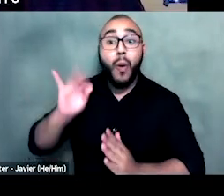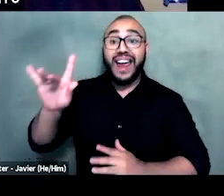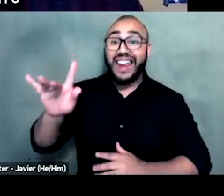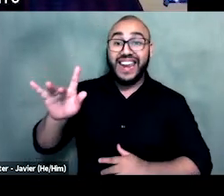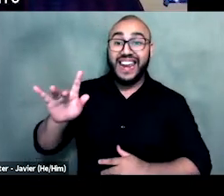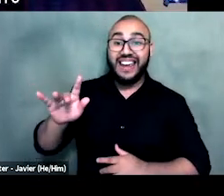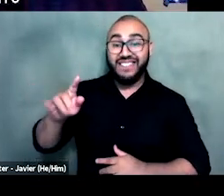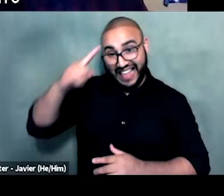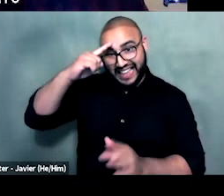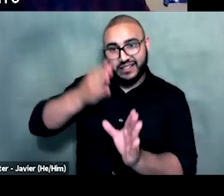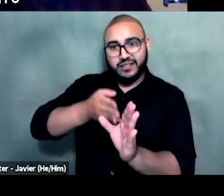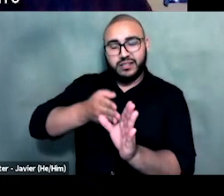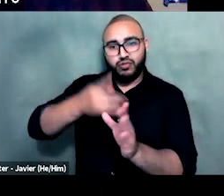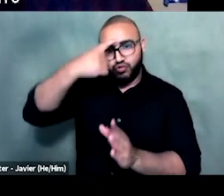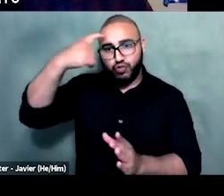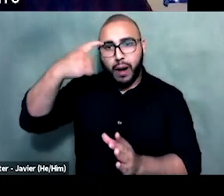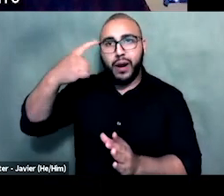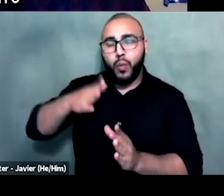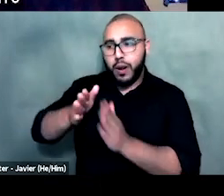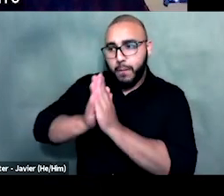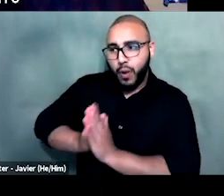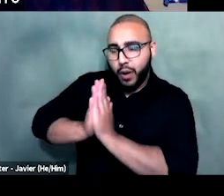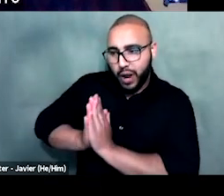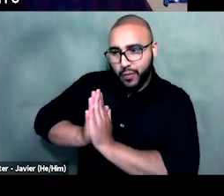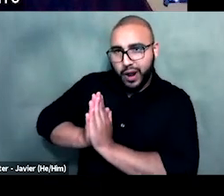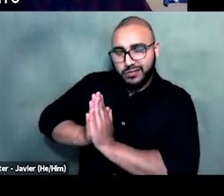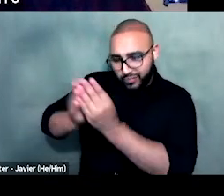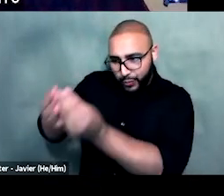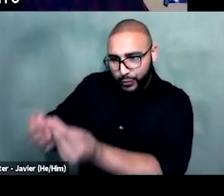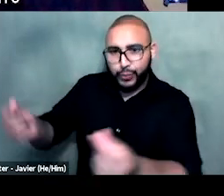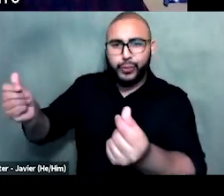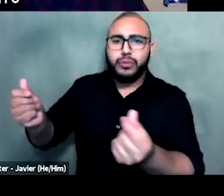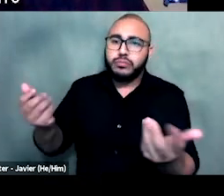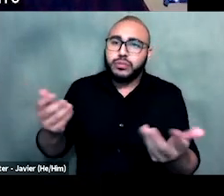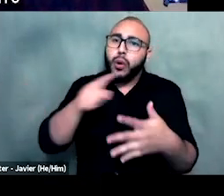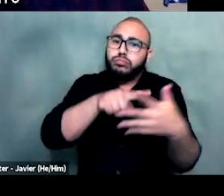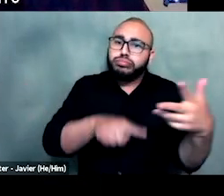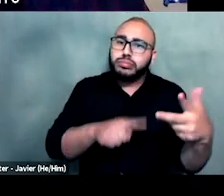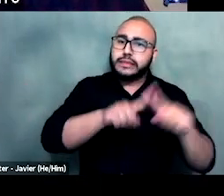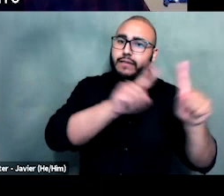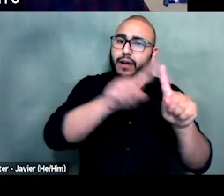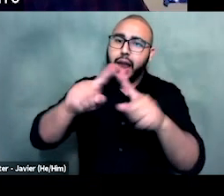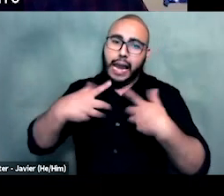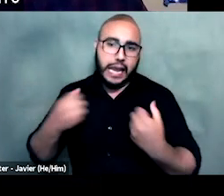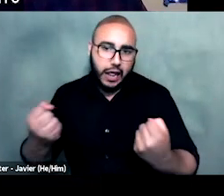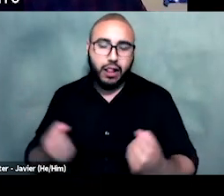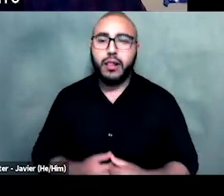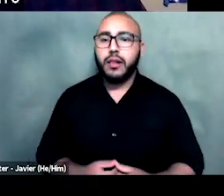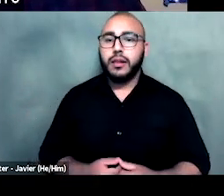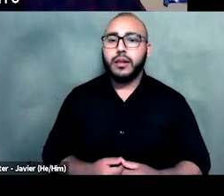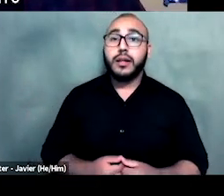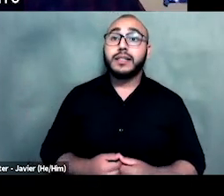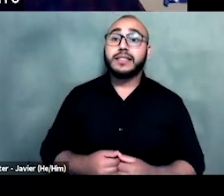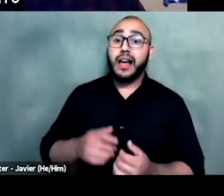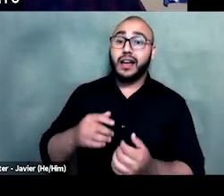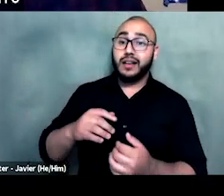would heal that as well. And so Native Americans had pharmaceuticals and, and, you